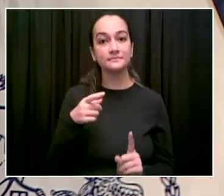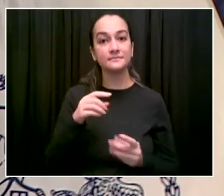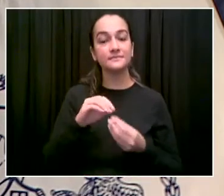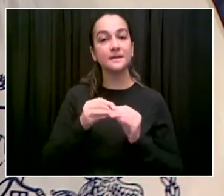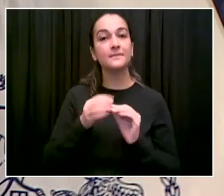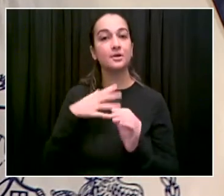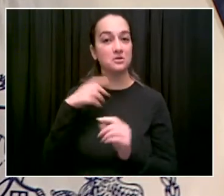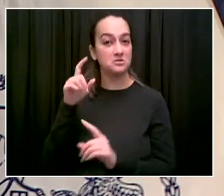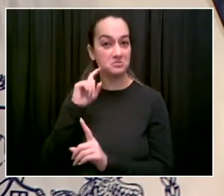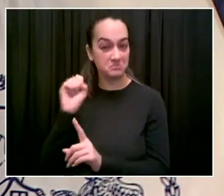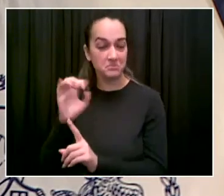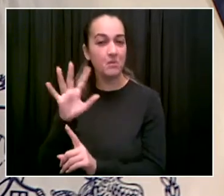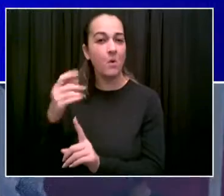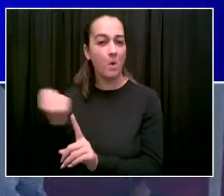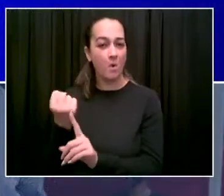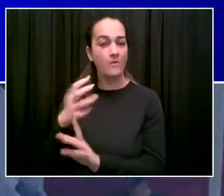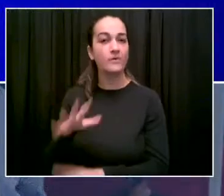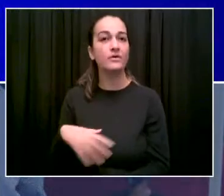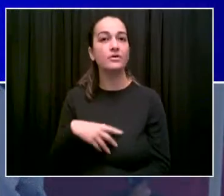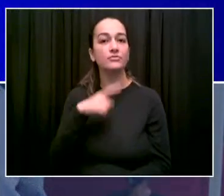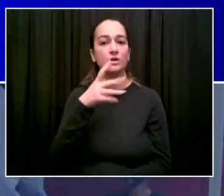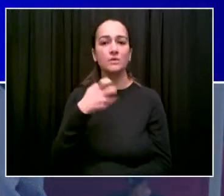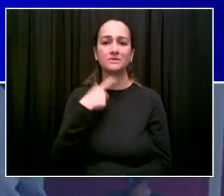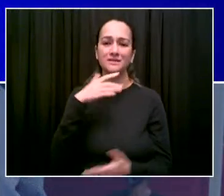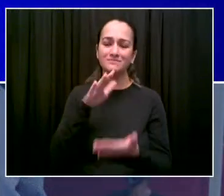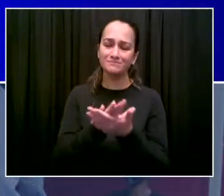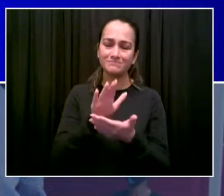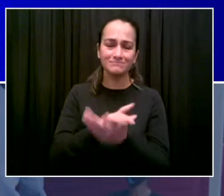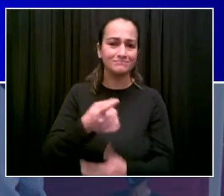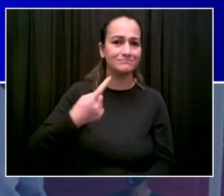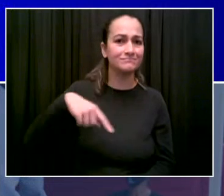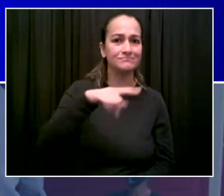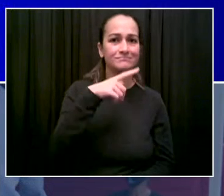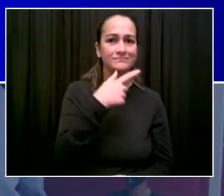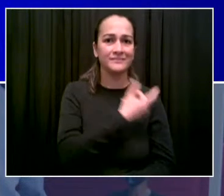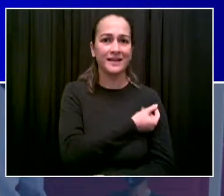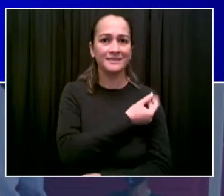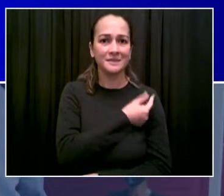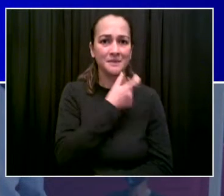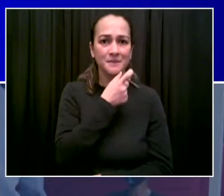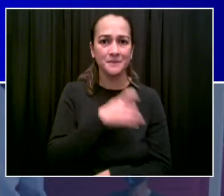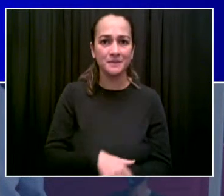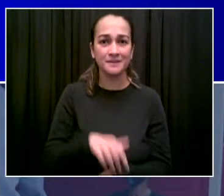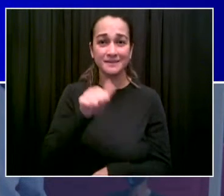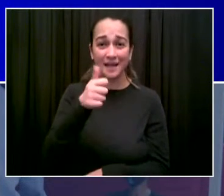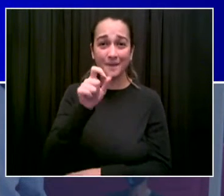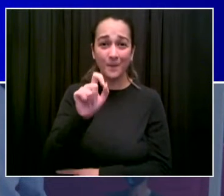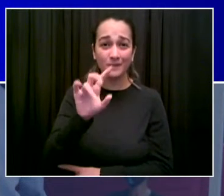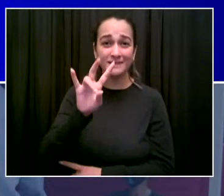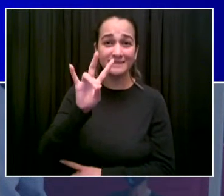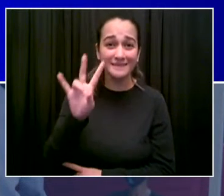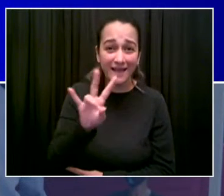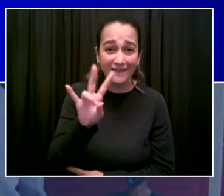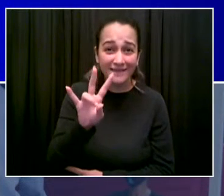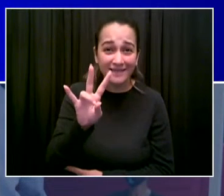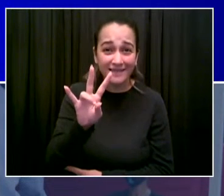INDICATORS. NUMBER ONE, WE HAVE SEEN INCREDIBLE EFFORTS BY OUR VACCINATION TEAM